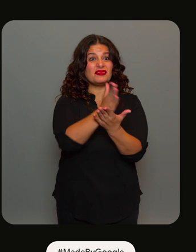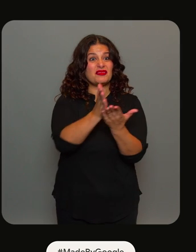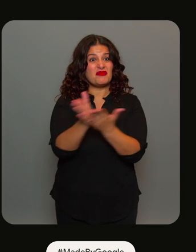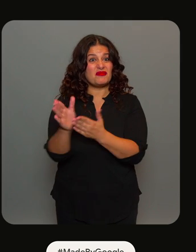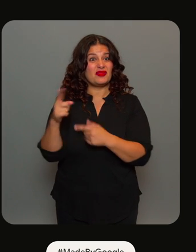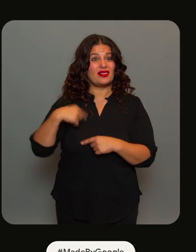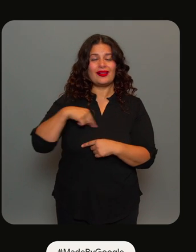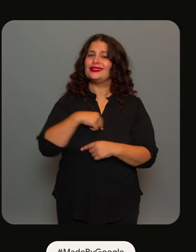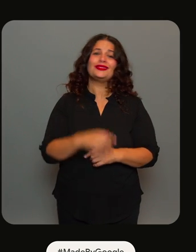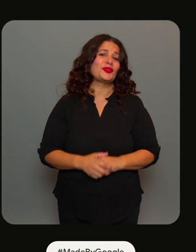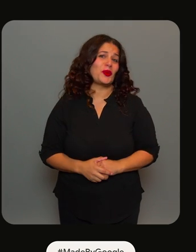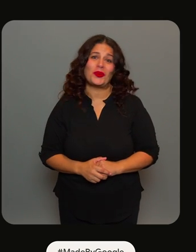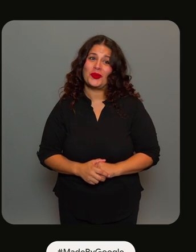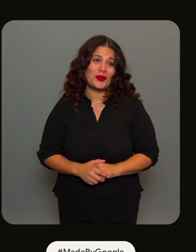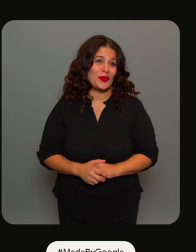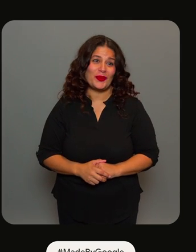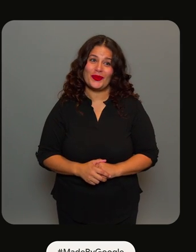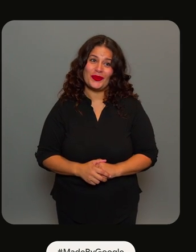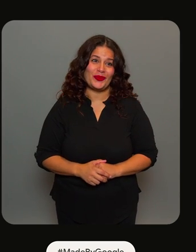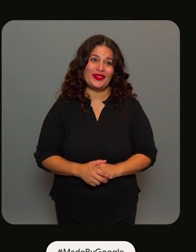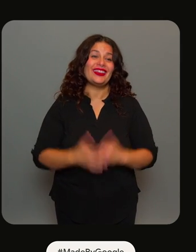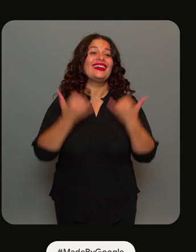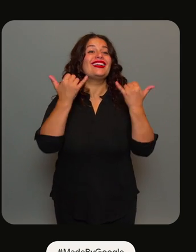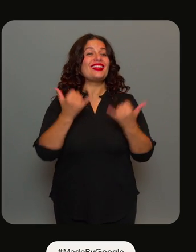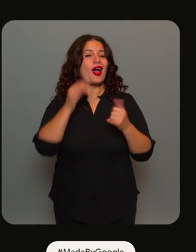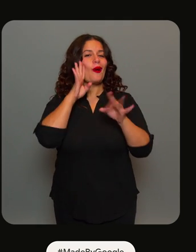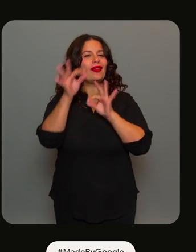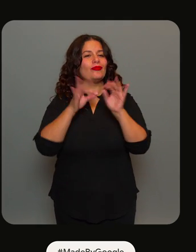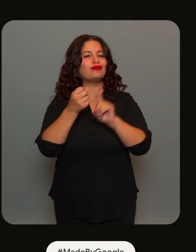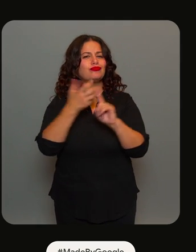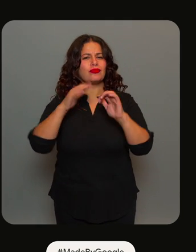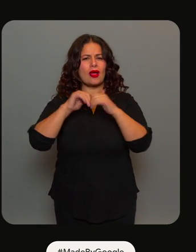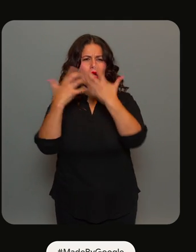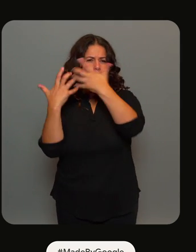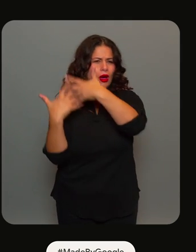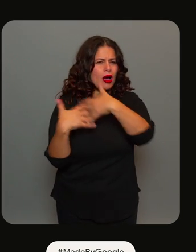Now, I want to share how those products all come together to unlock all kinds